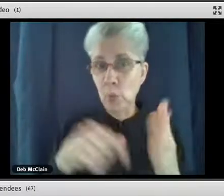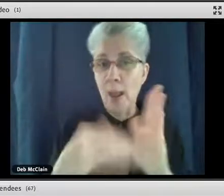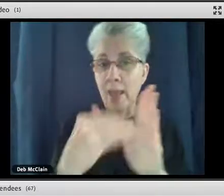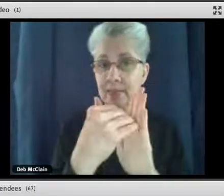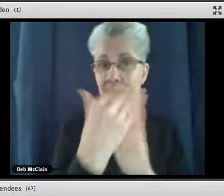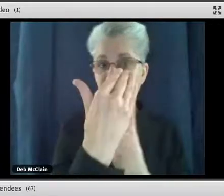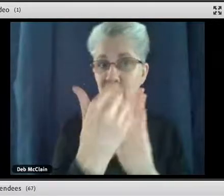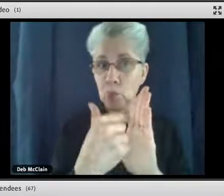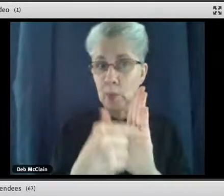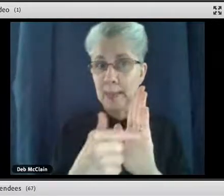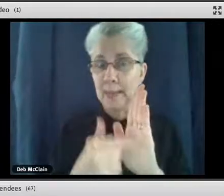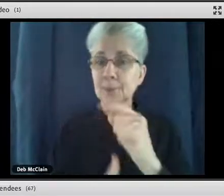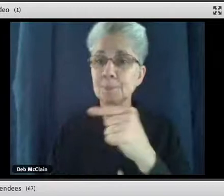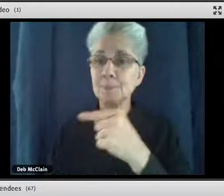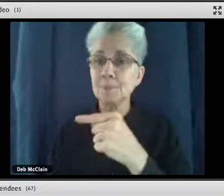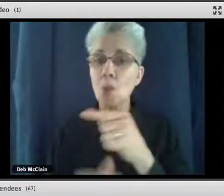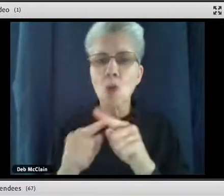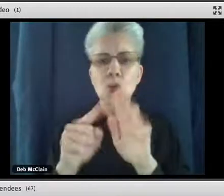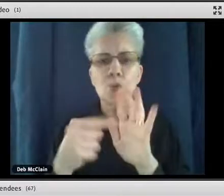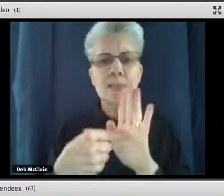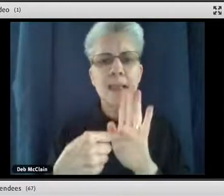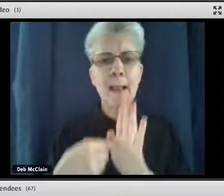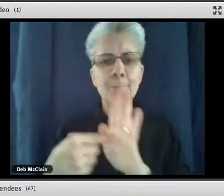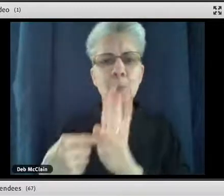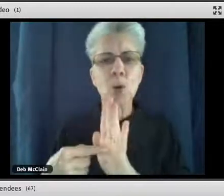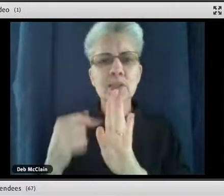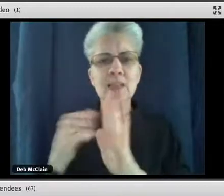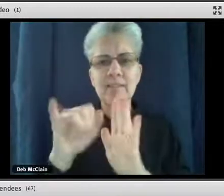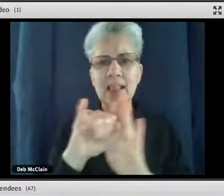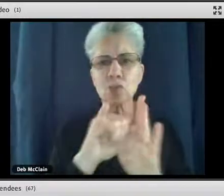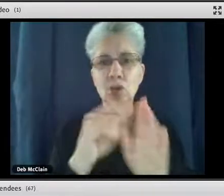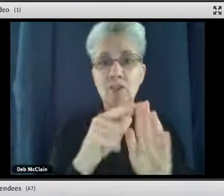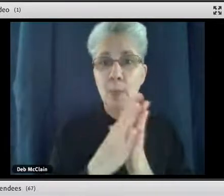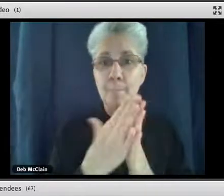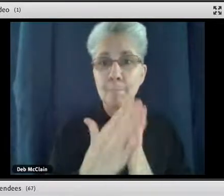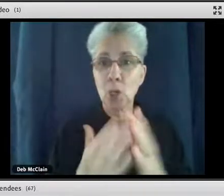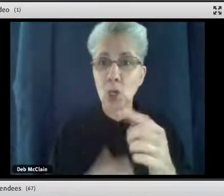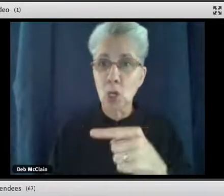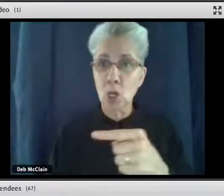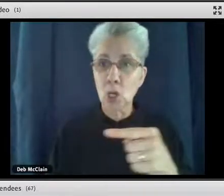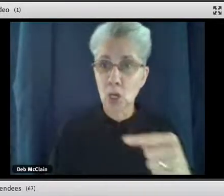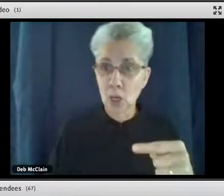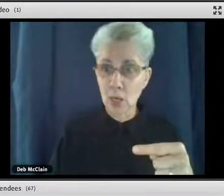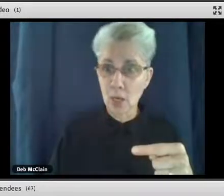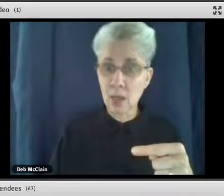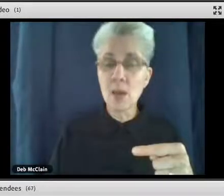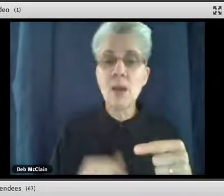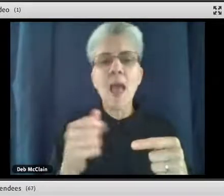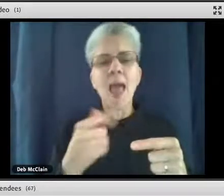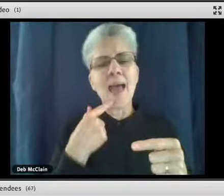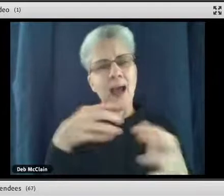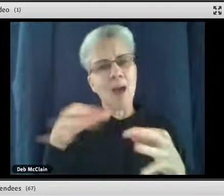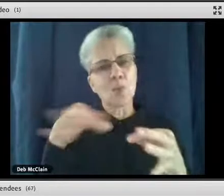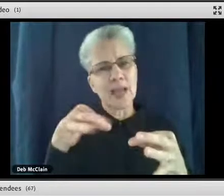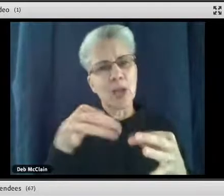So this is the information I provided for you at the top of the screen, as well as some samples of illustrations from the book.